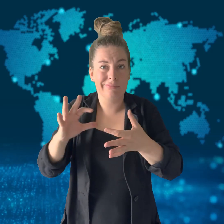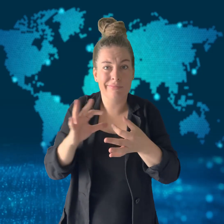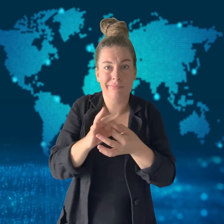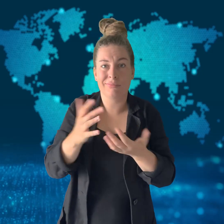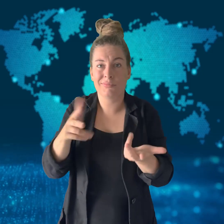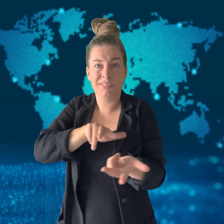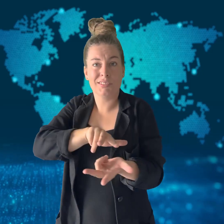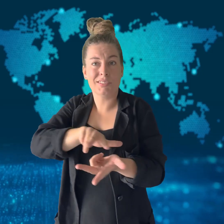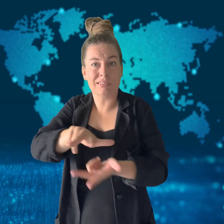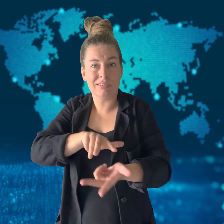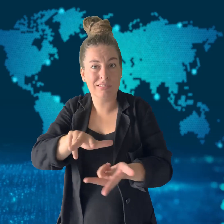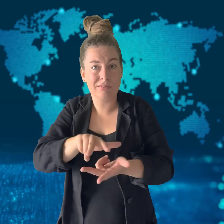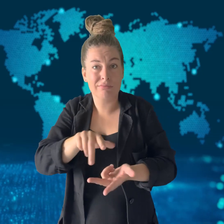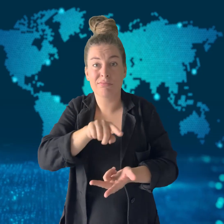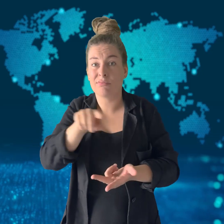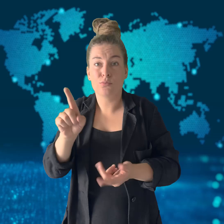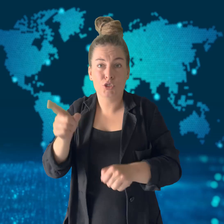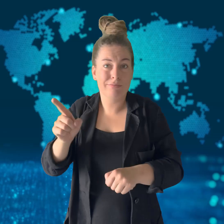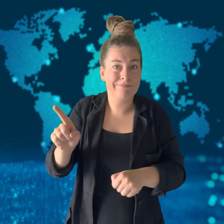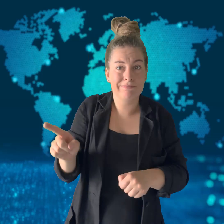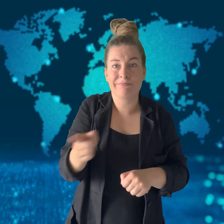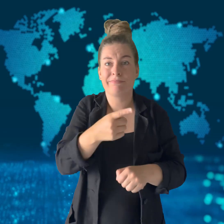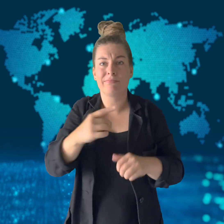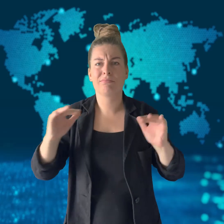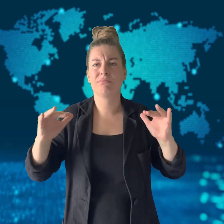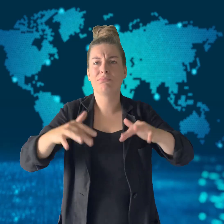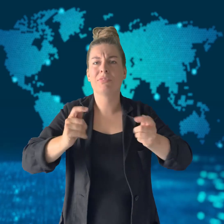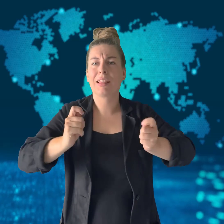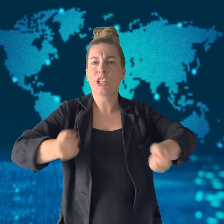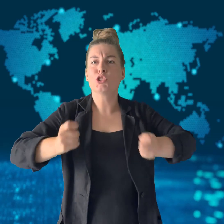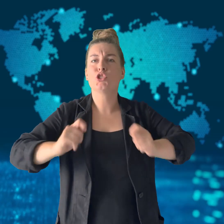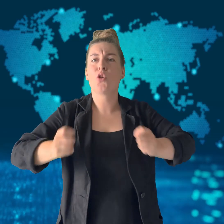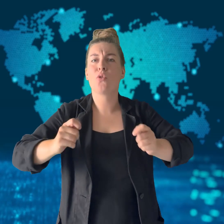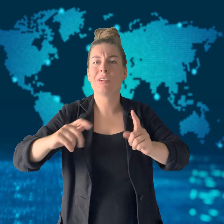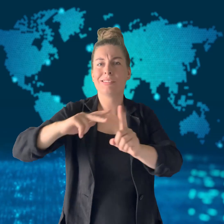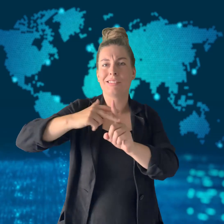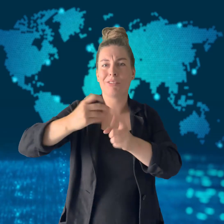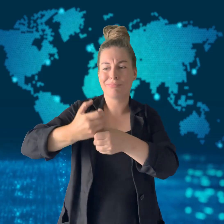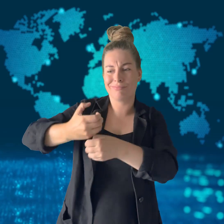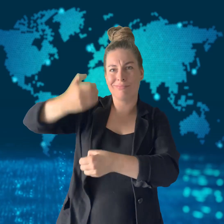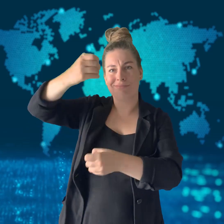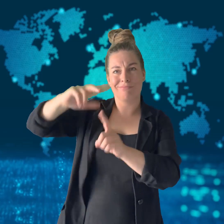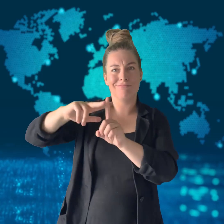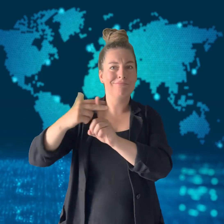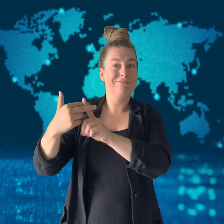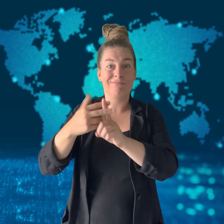Some of the women were forced into sex work.